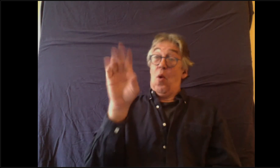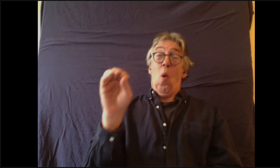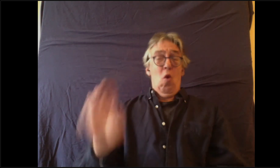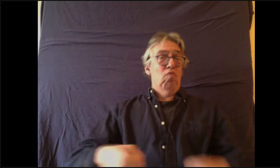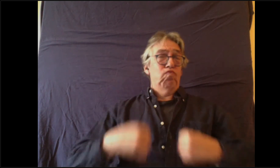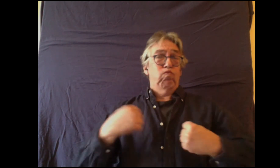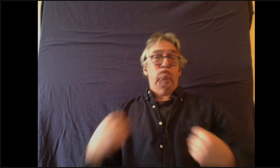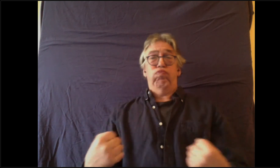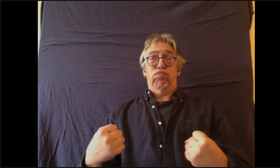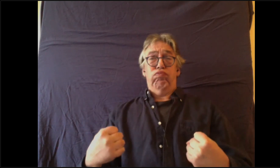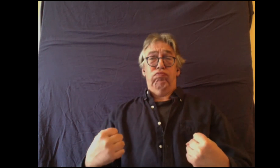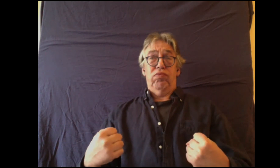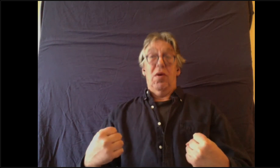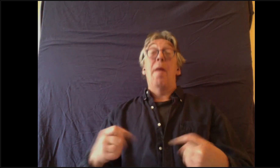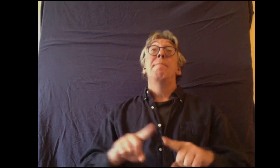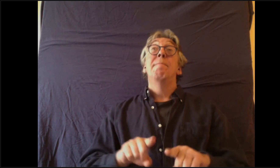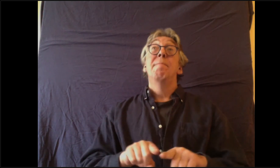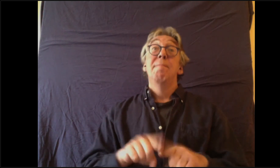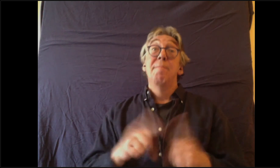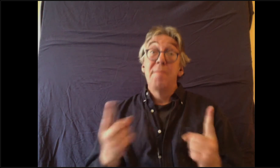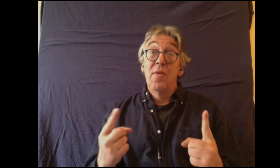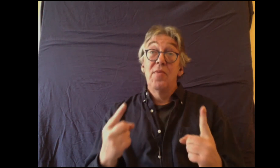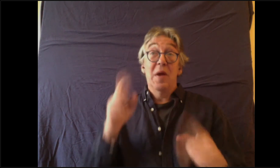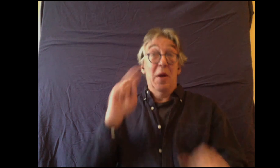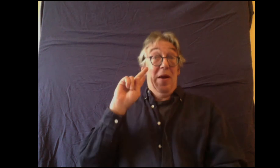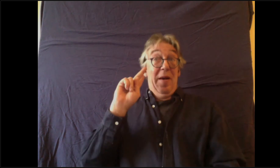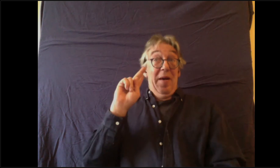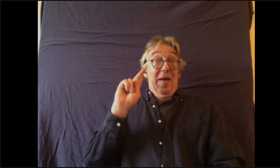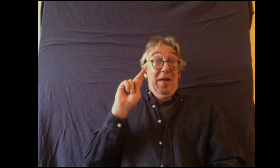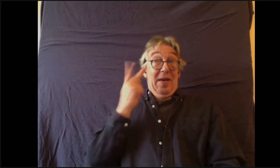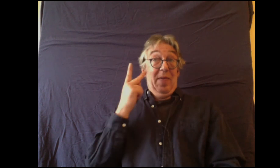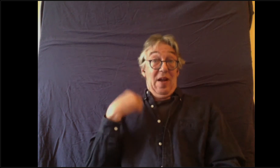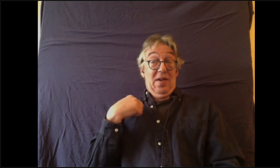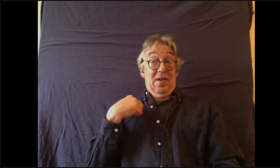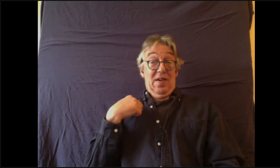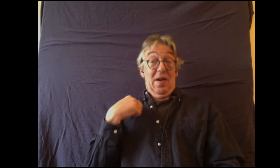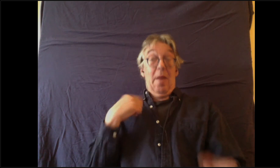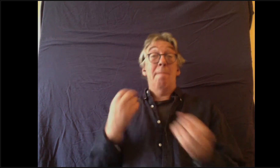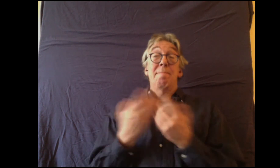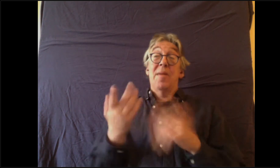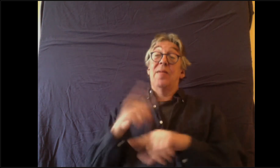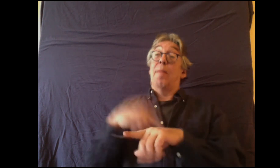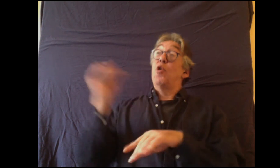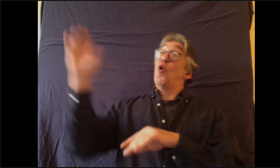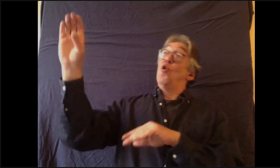But in Kenya most of the times the funders or sponsors always go